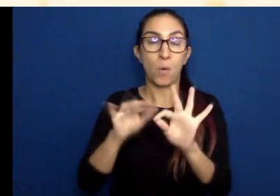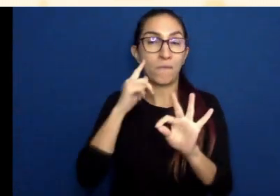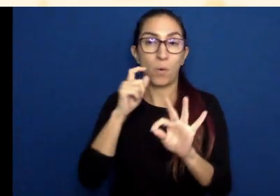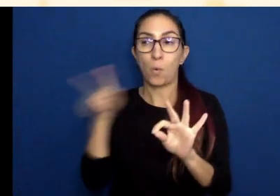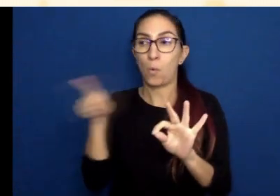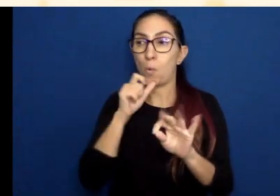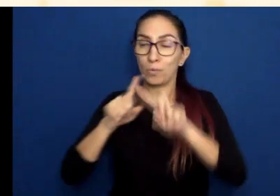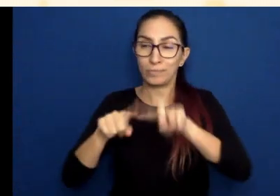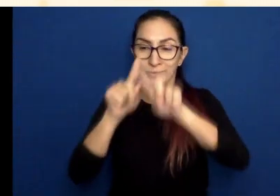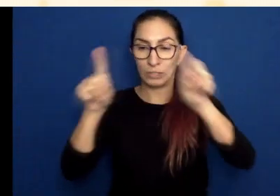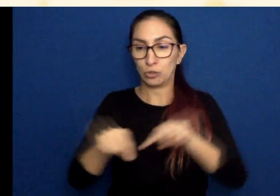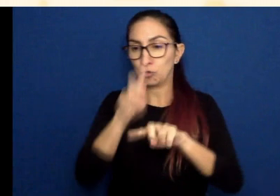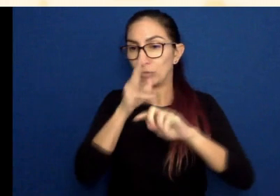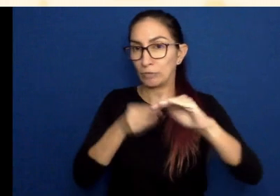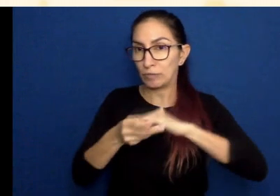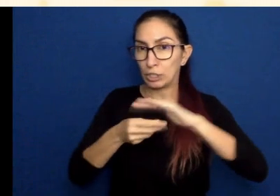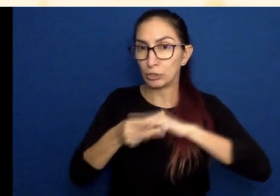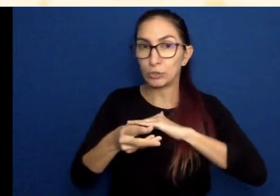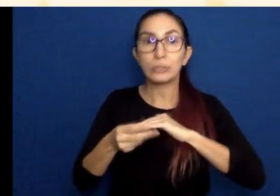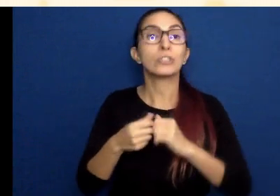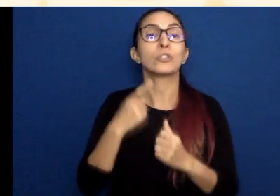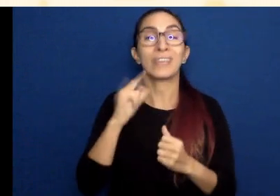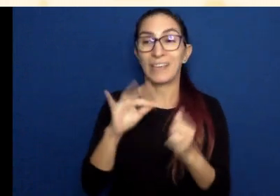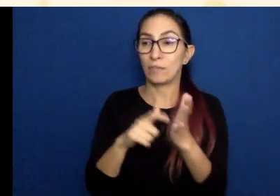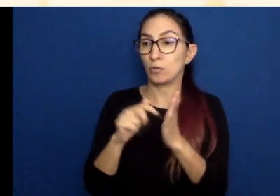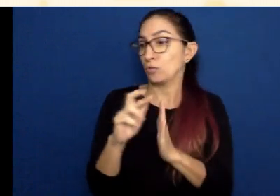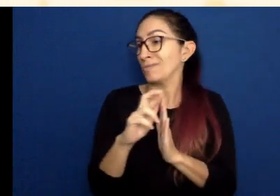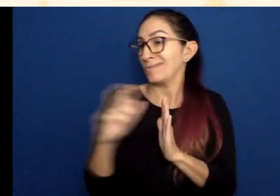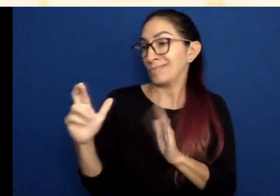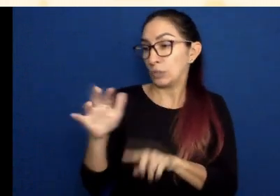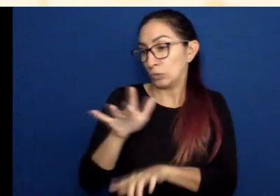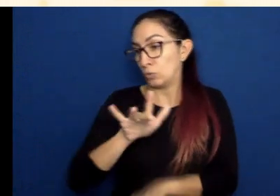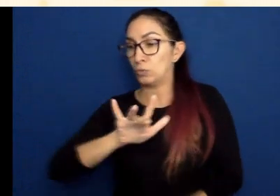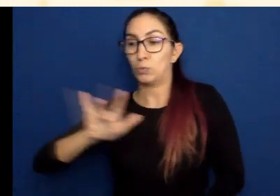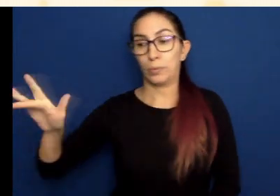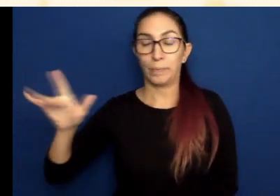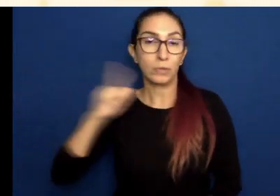For example, if you require your user to swipe right to complete a purchase, when the screen reader is on,